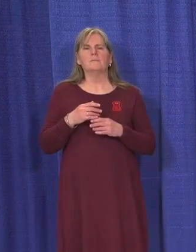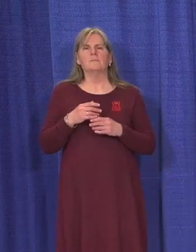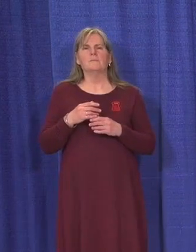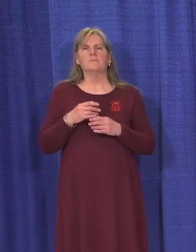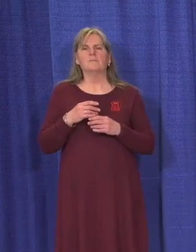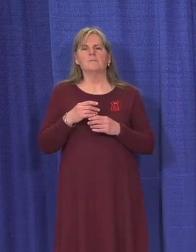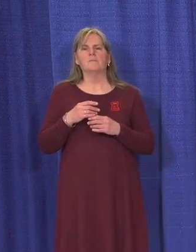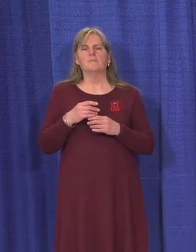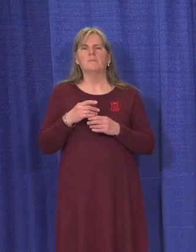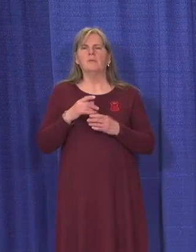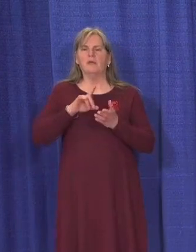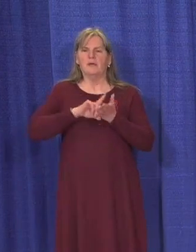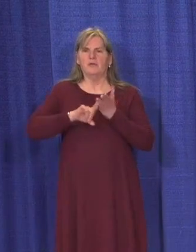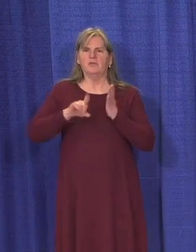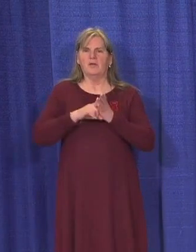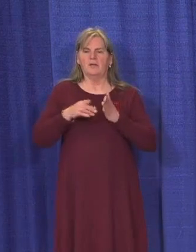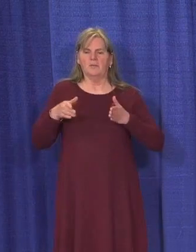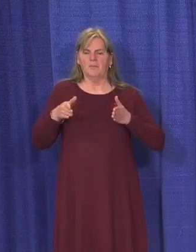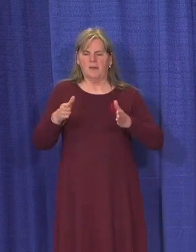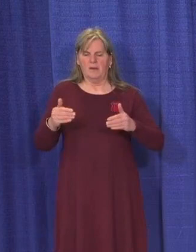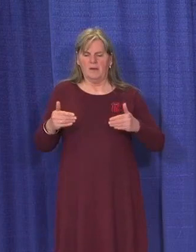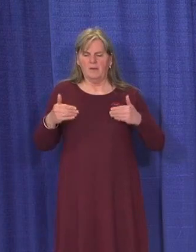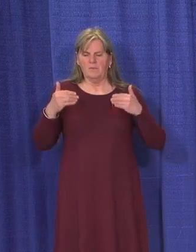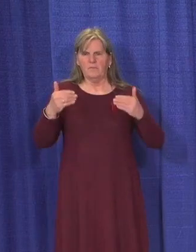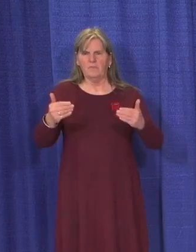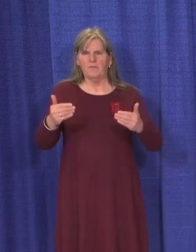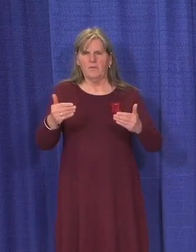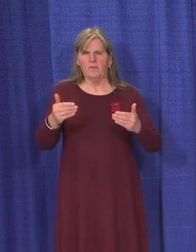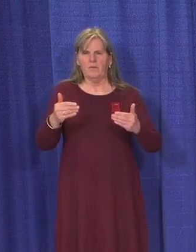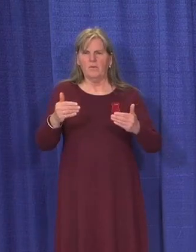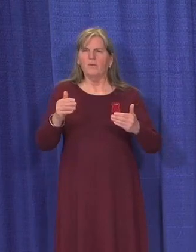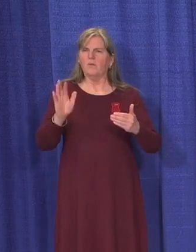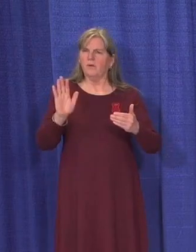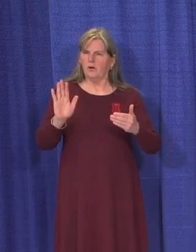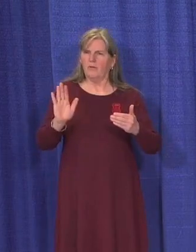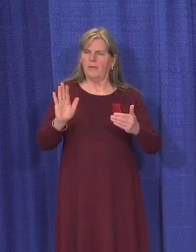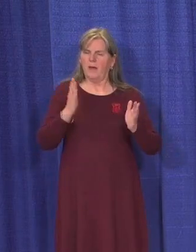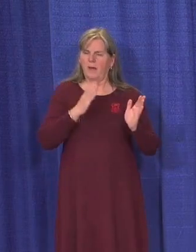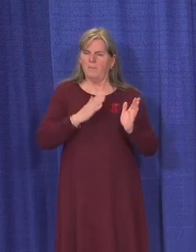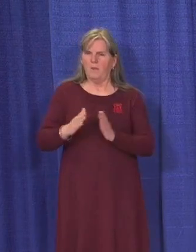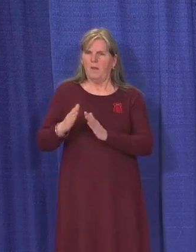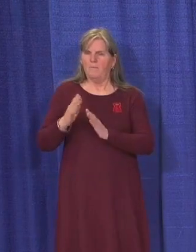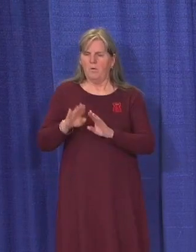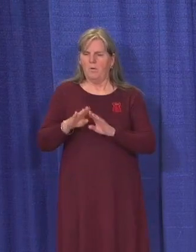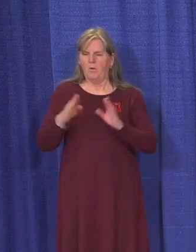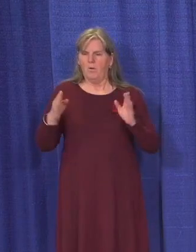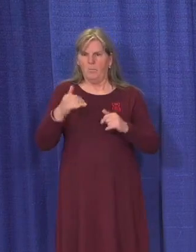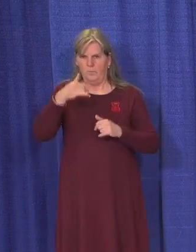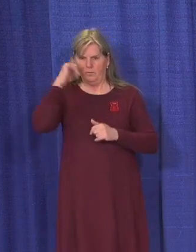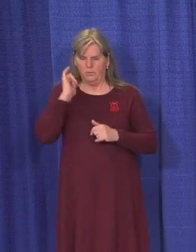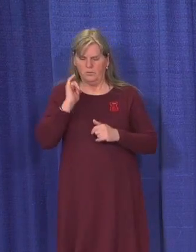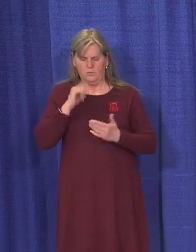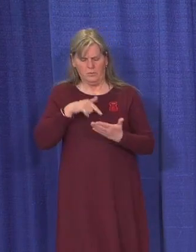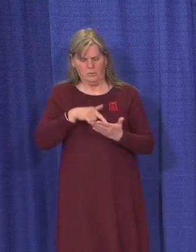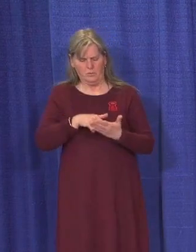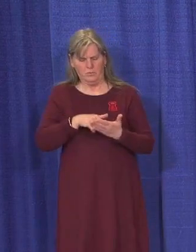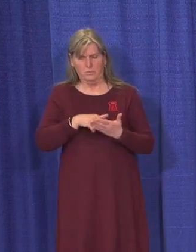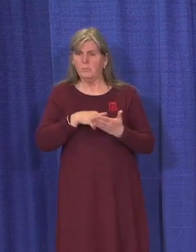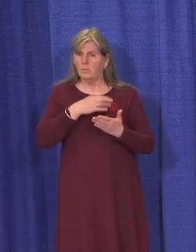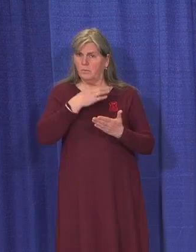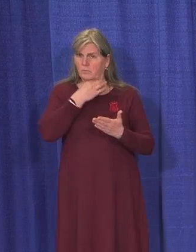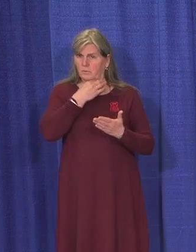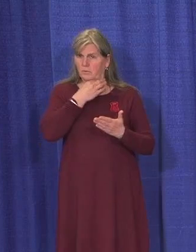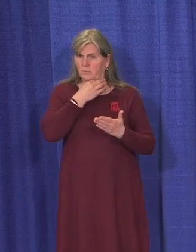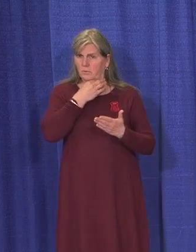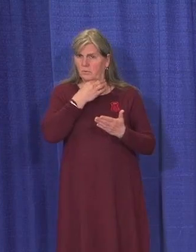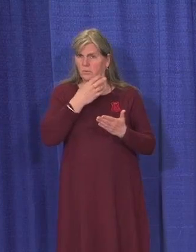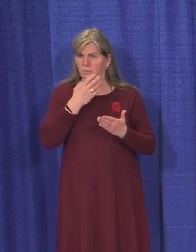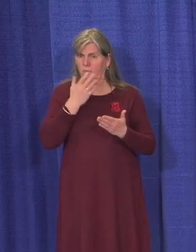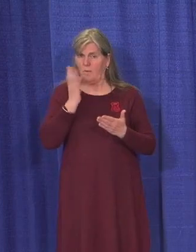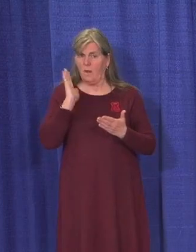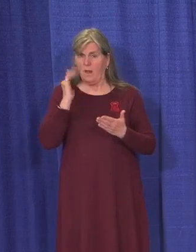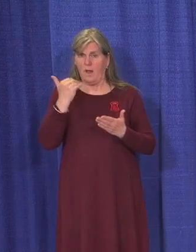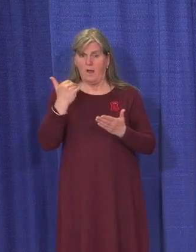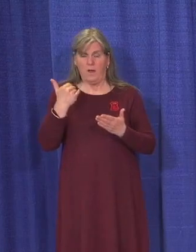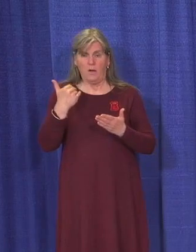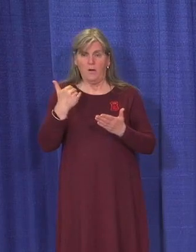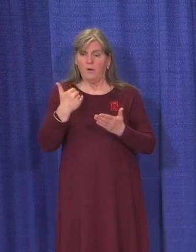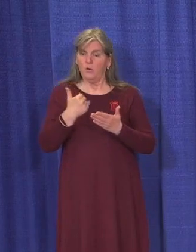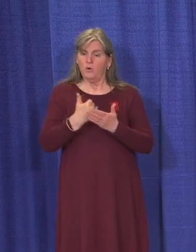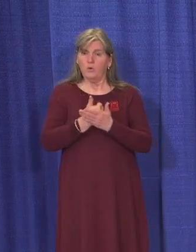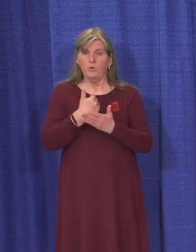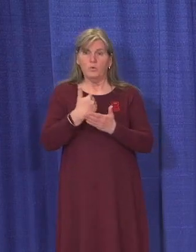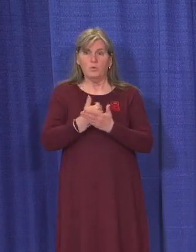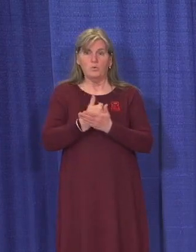[ Speaking French ]